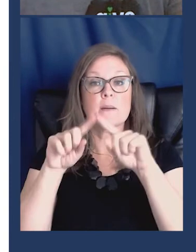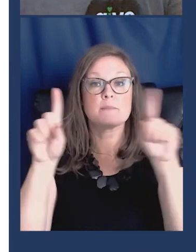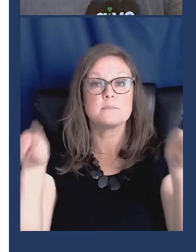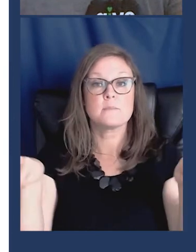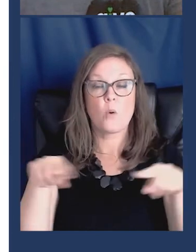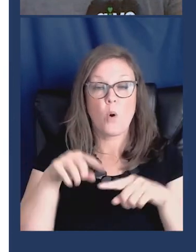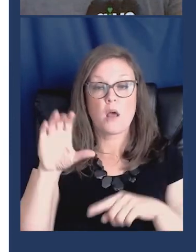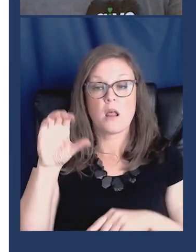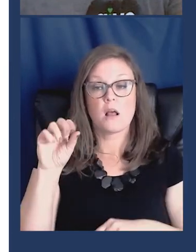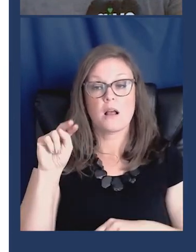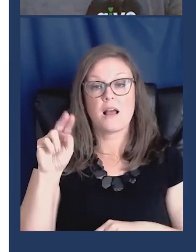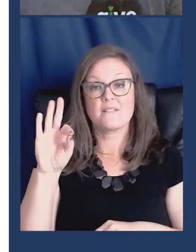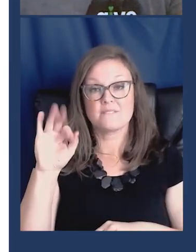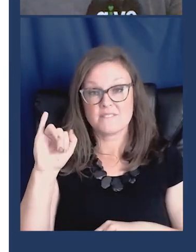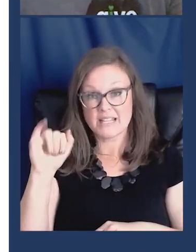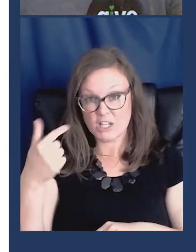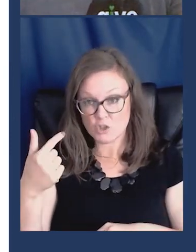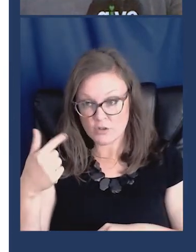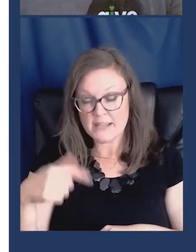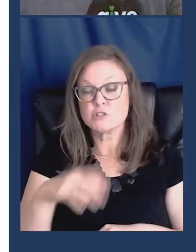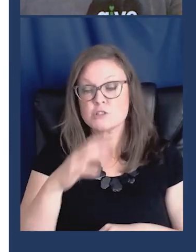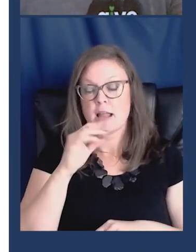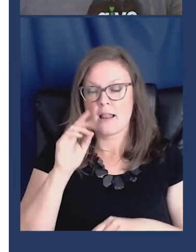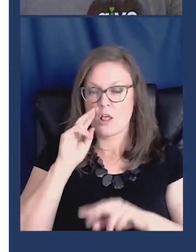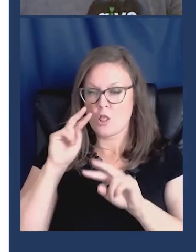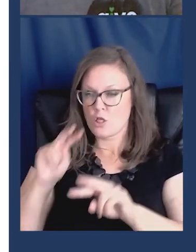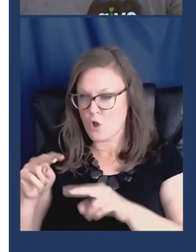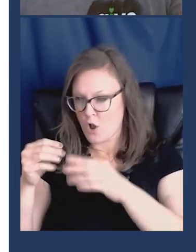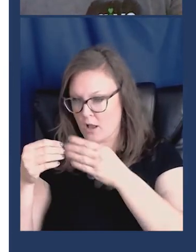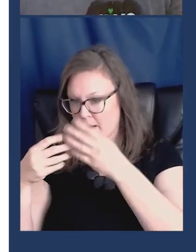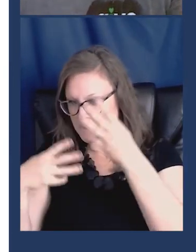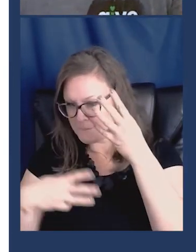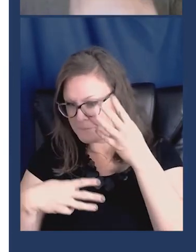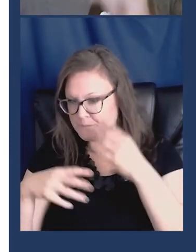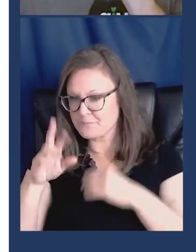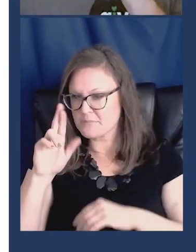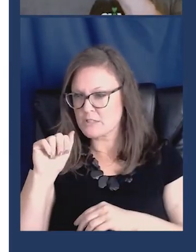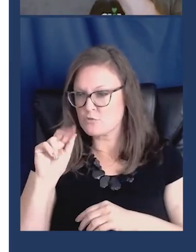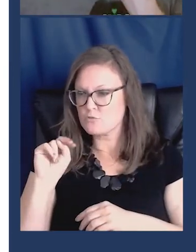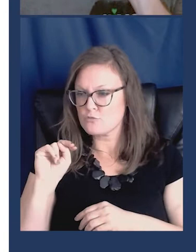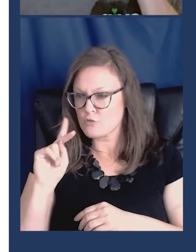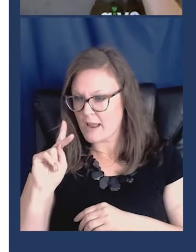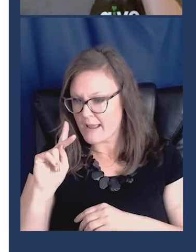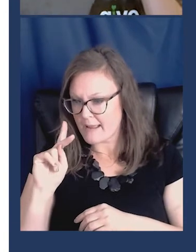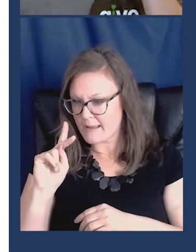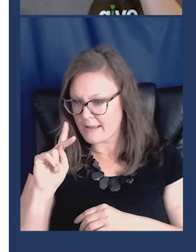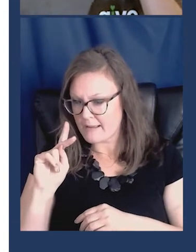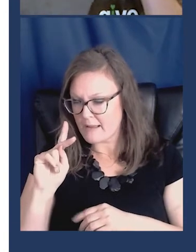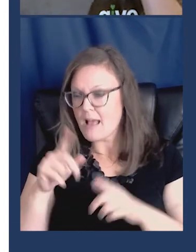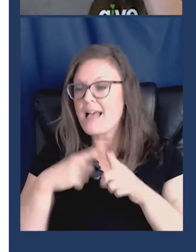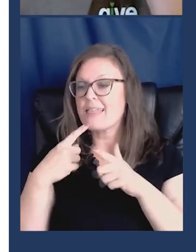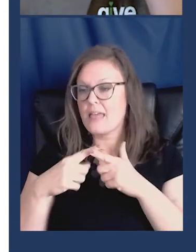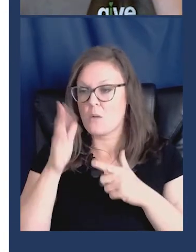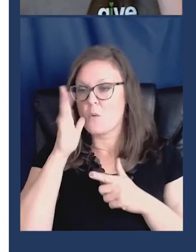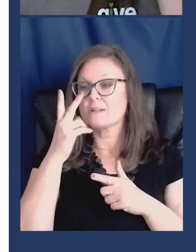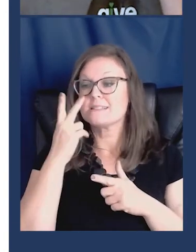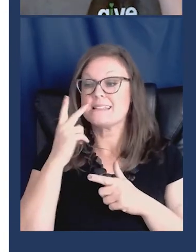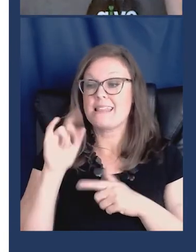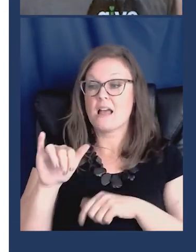And go into rank, let's actually just add the leader board. We'll see that this is actually set to use a maximum aggregation